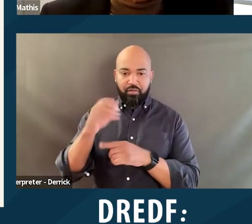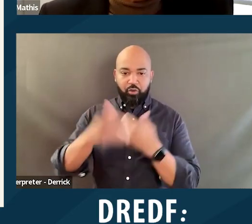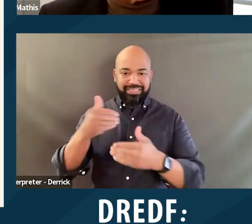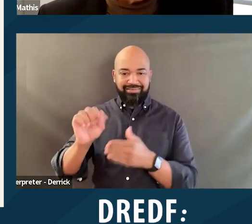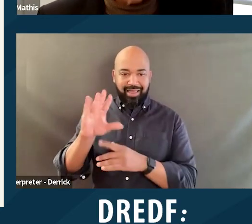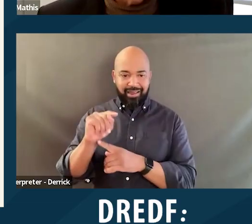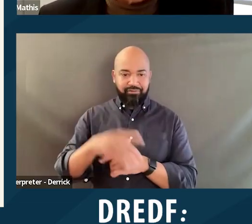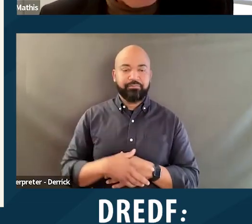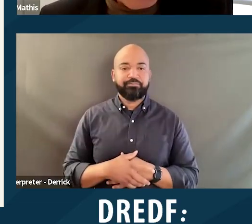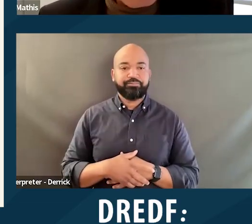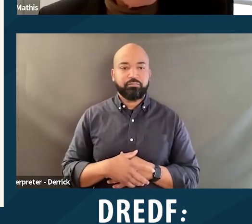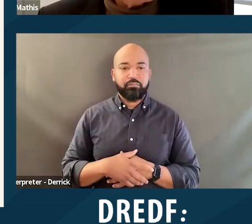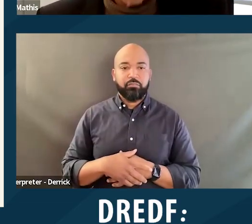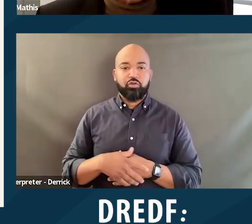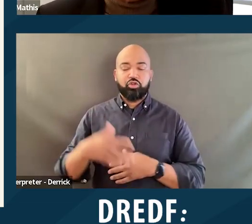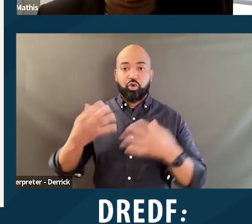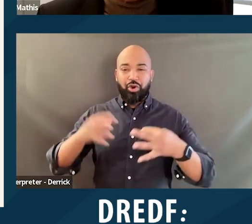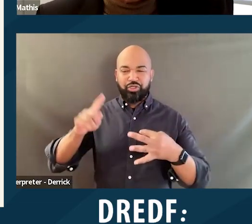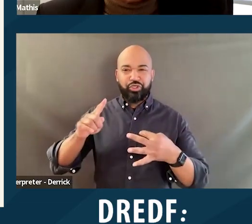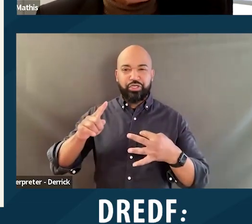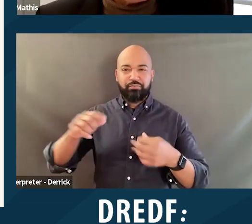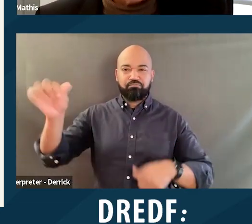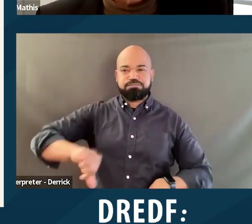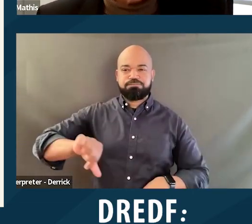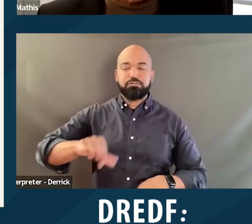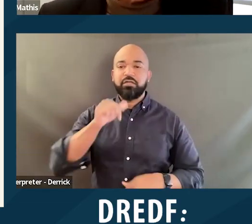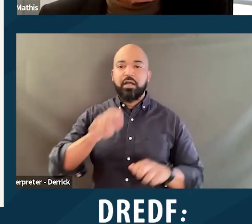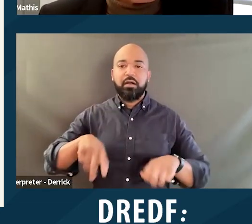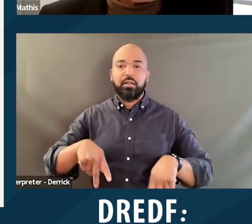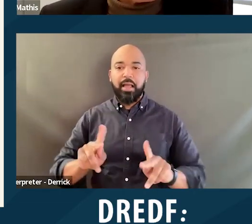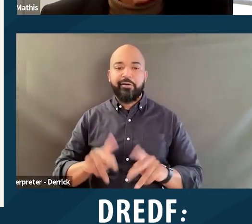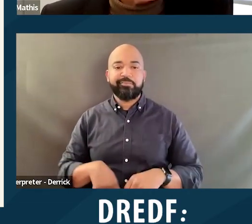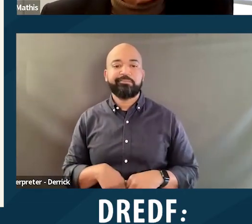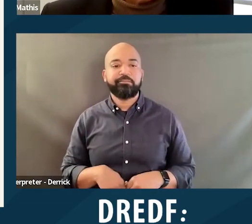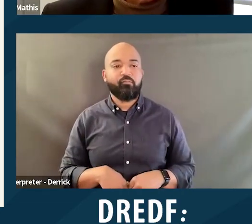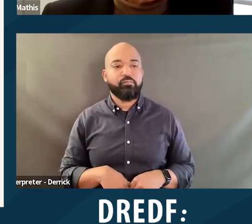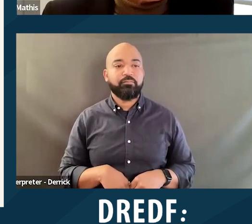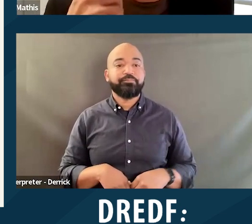that it is unconstitutional; and that the Court should strike it down.